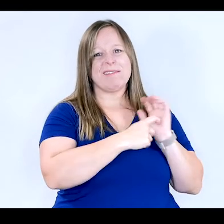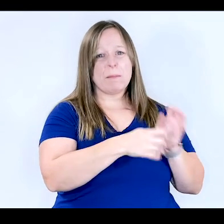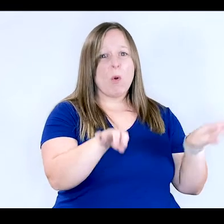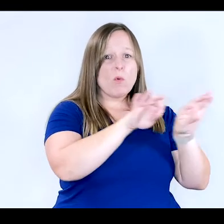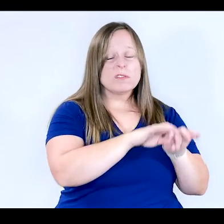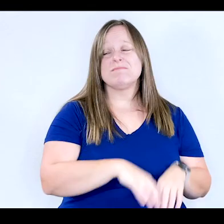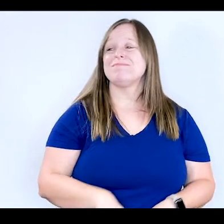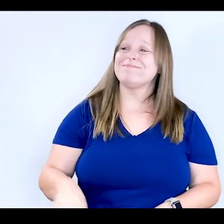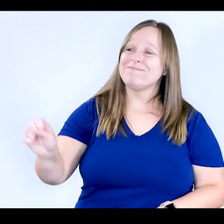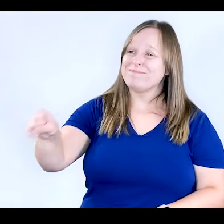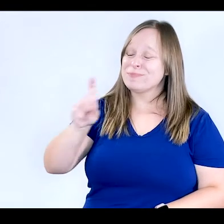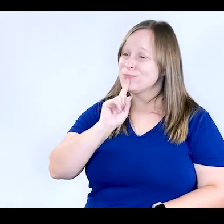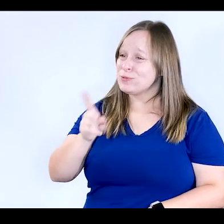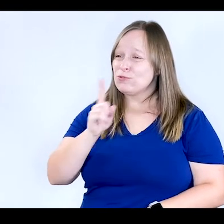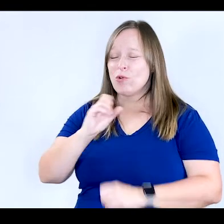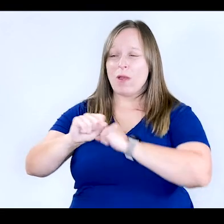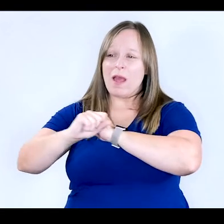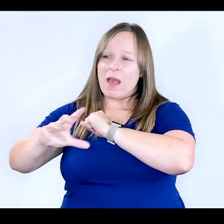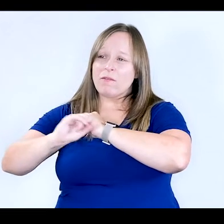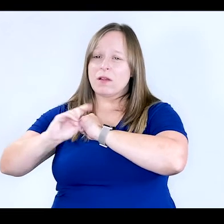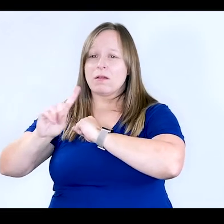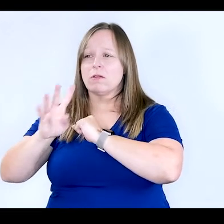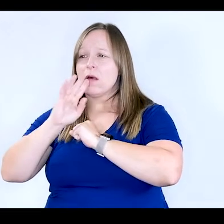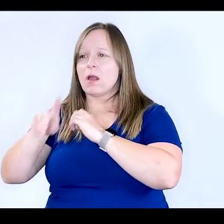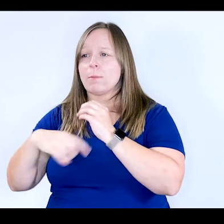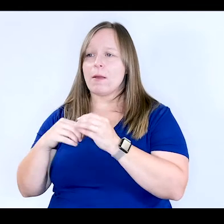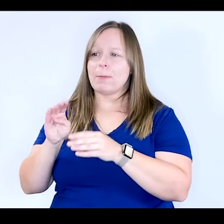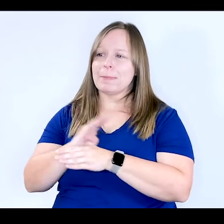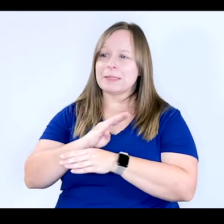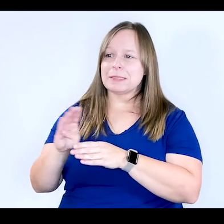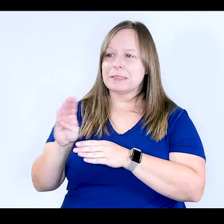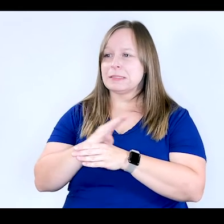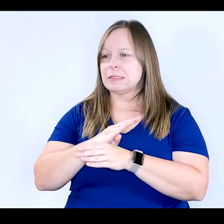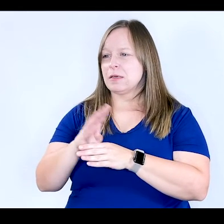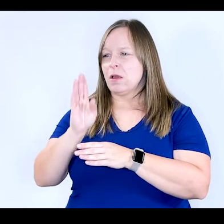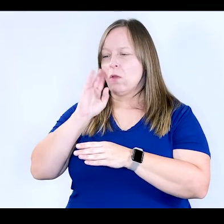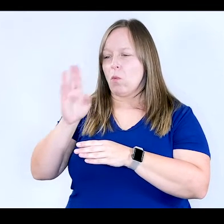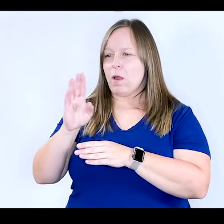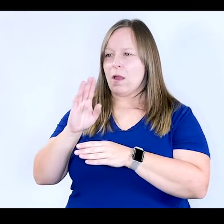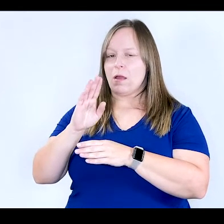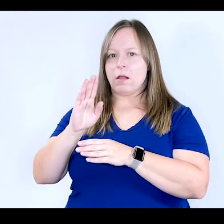K: And that's so true. We talk about advertising and we talk about the businesses that will not only survive